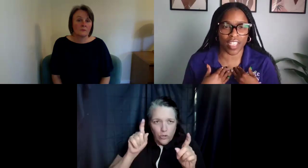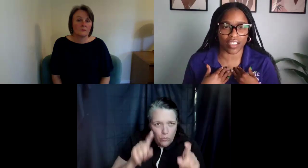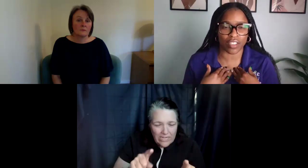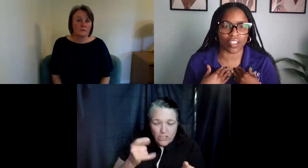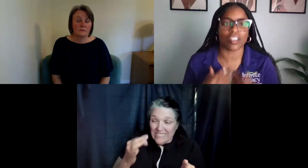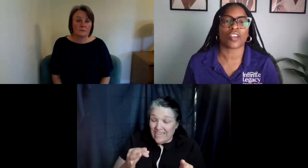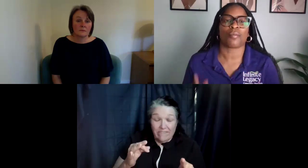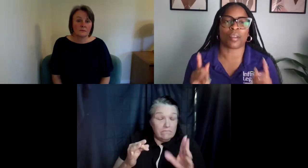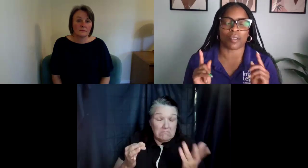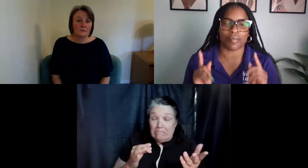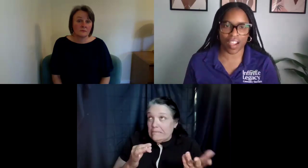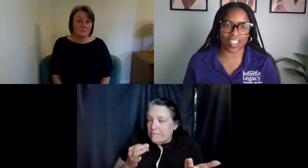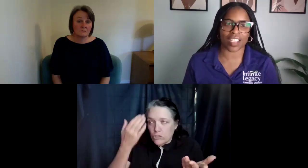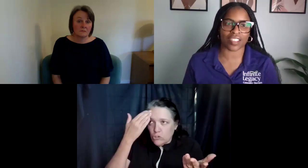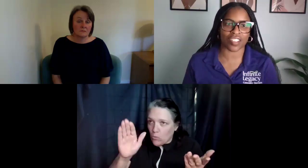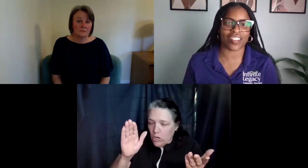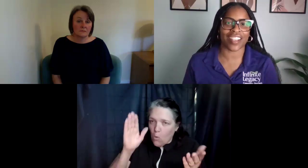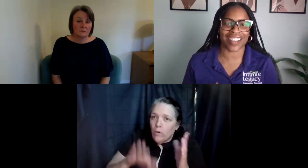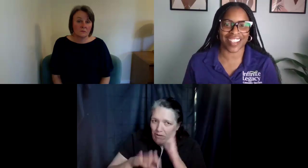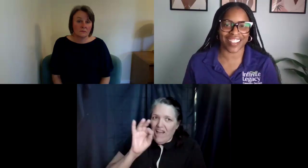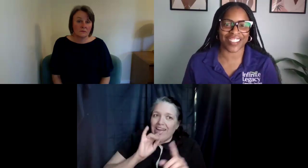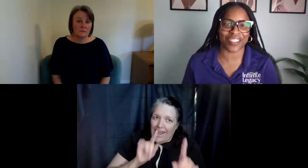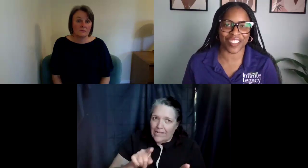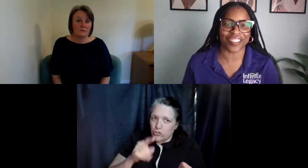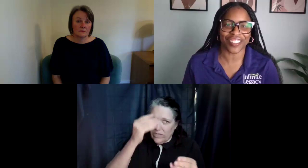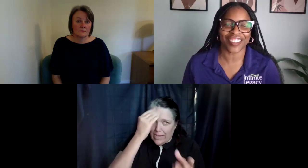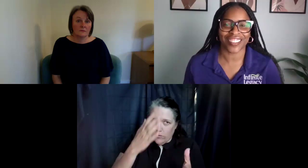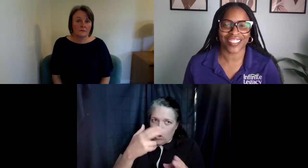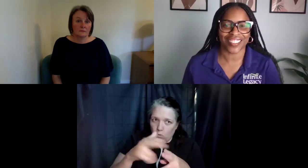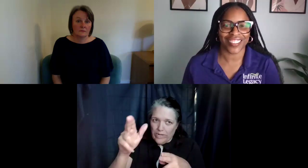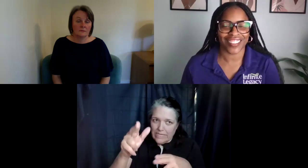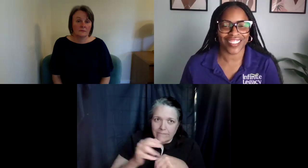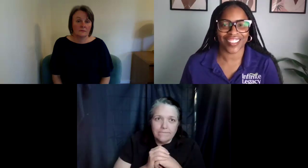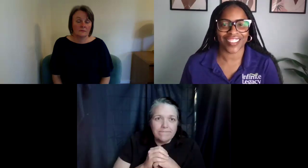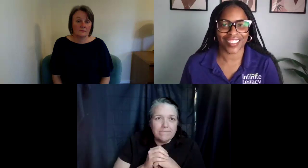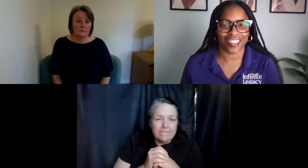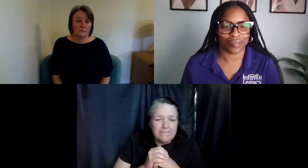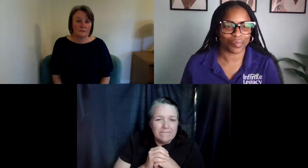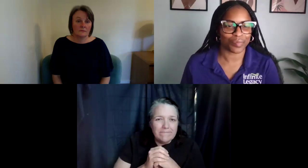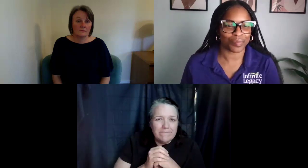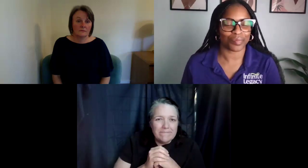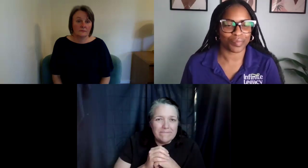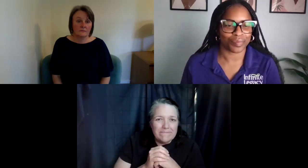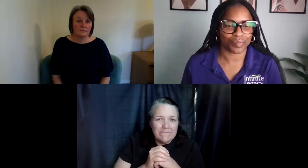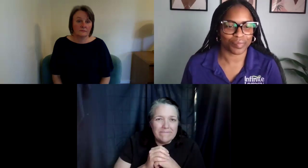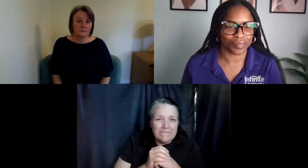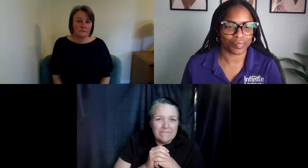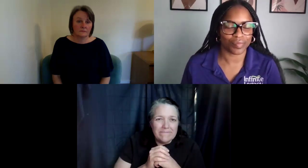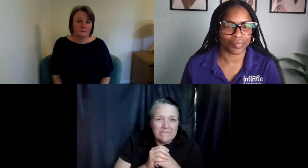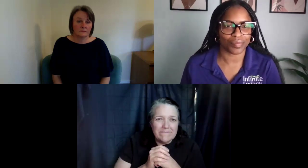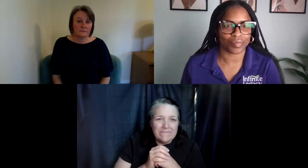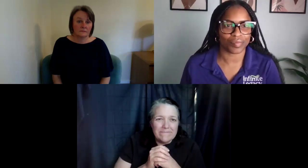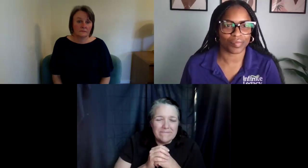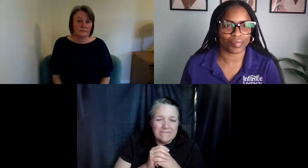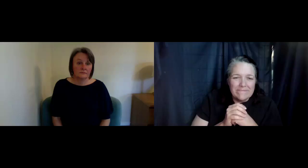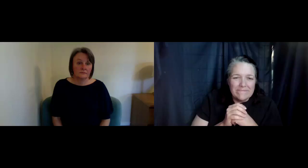don't know the answer, we will find the answer and get it to you.